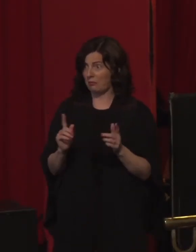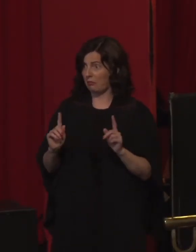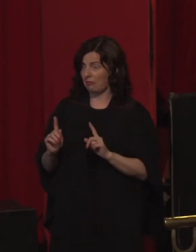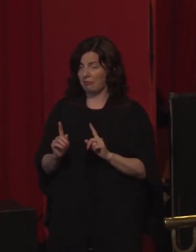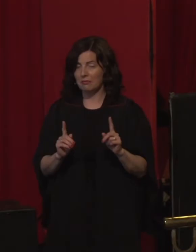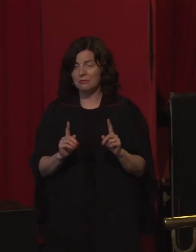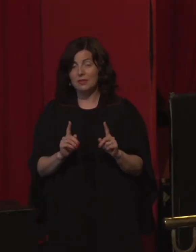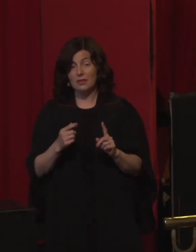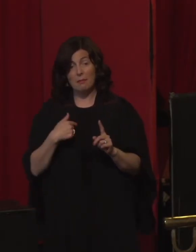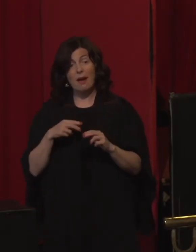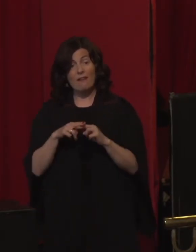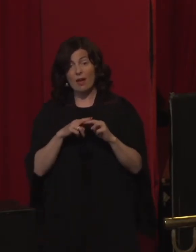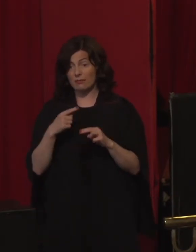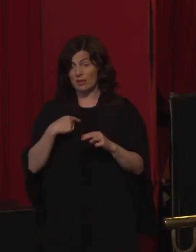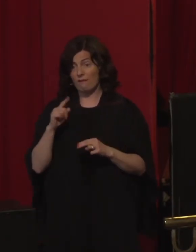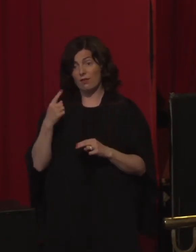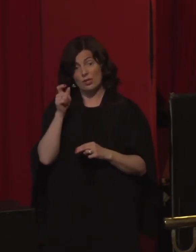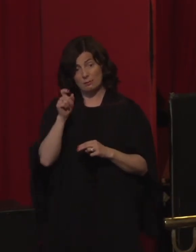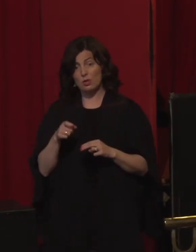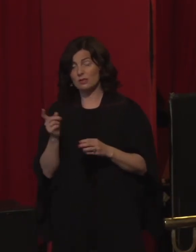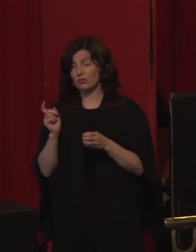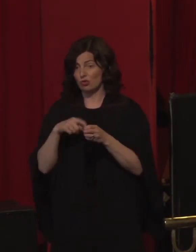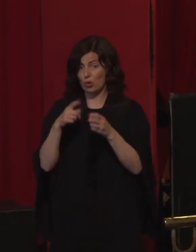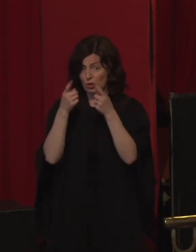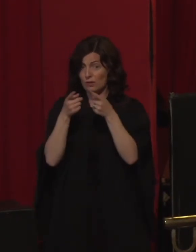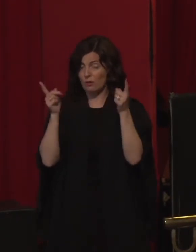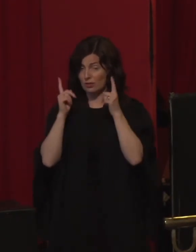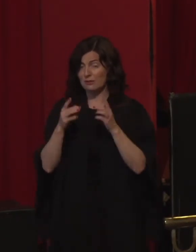in my family to go into higher education. Tt was a big change for me and one that took a long time to